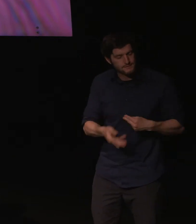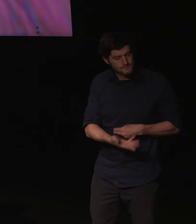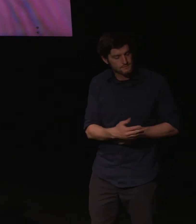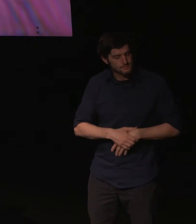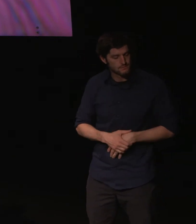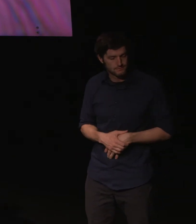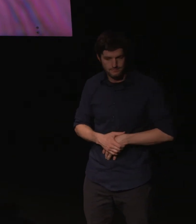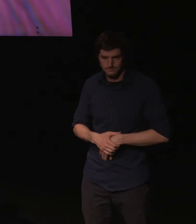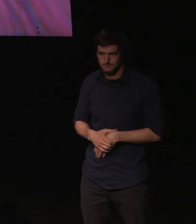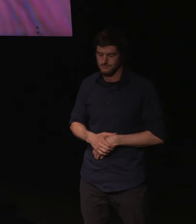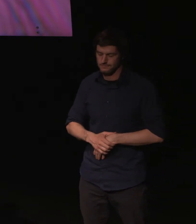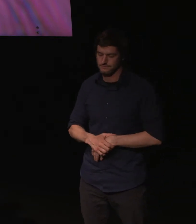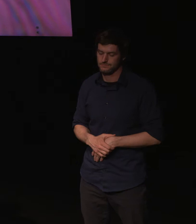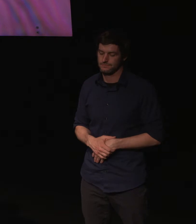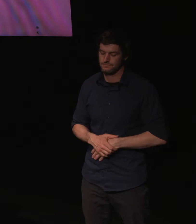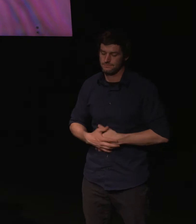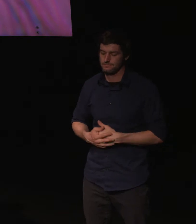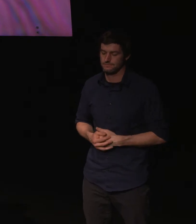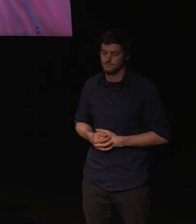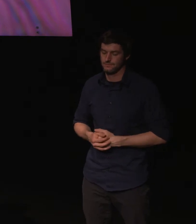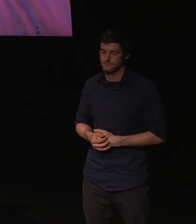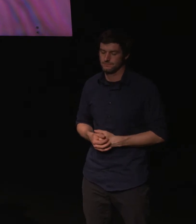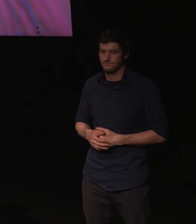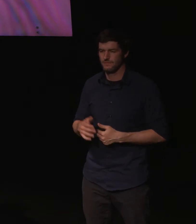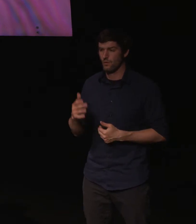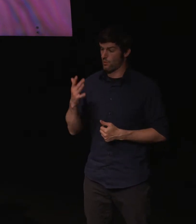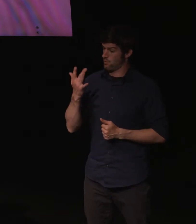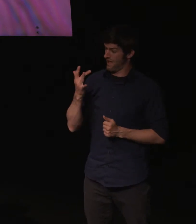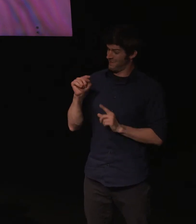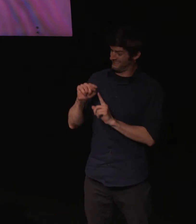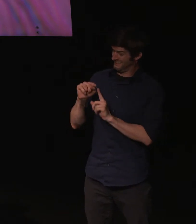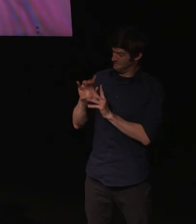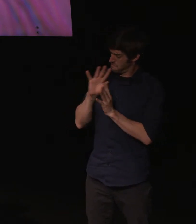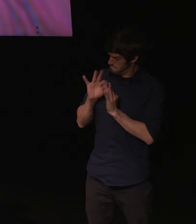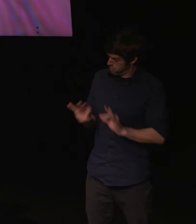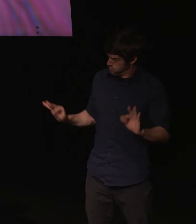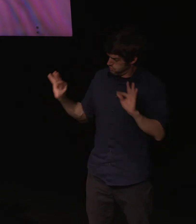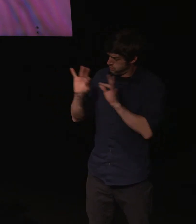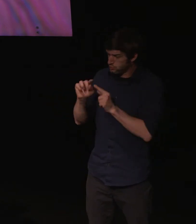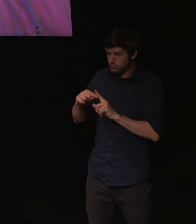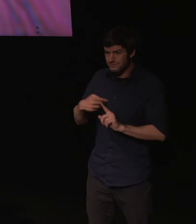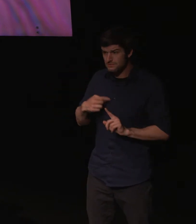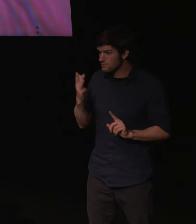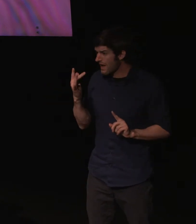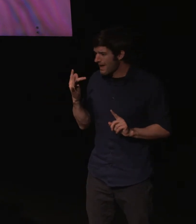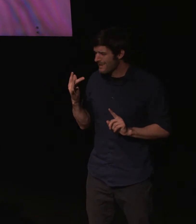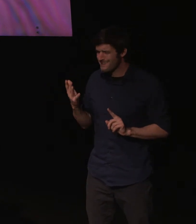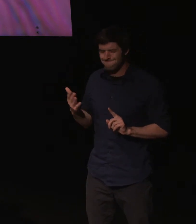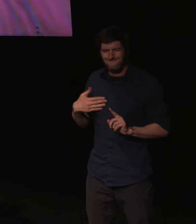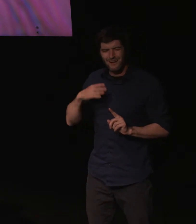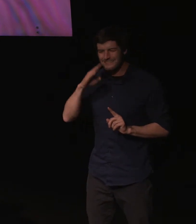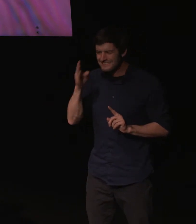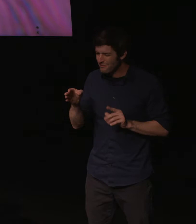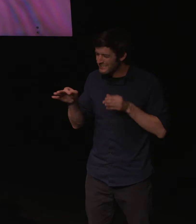I've never been able to share why it's so important to me. And I think that it was listening to these talks today